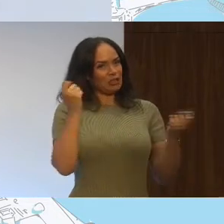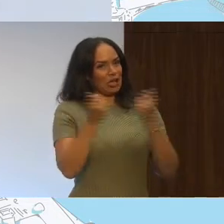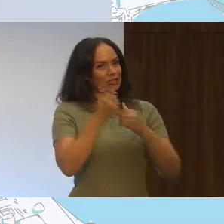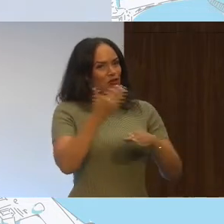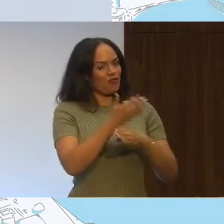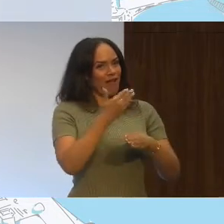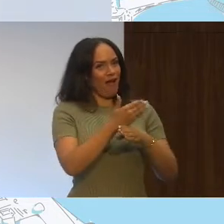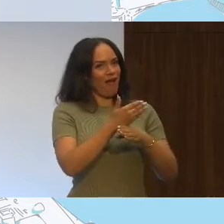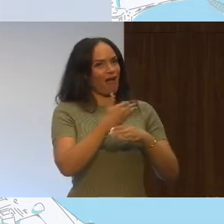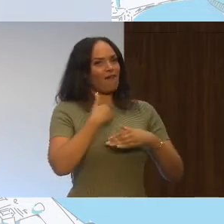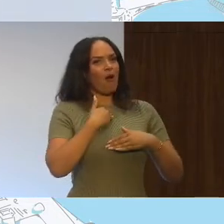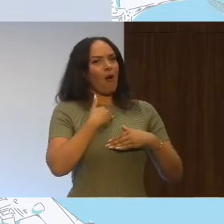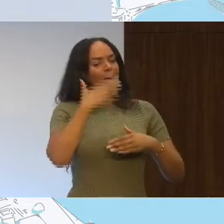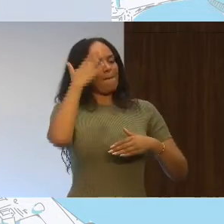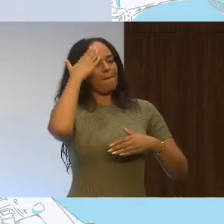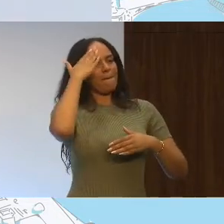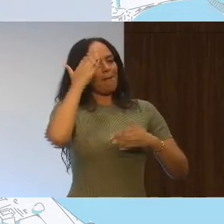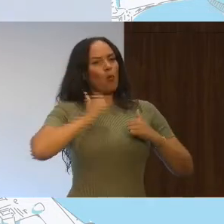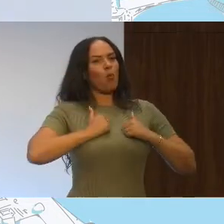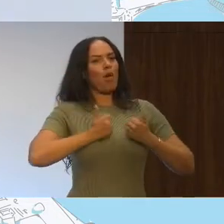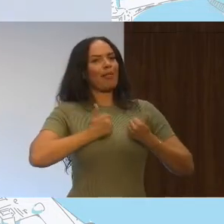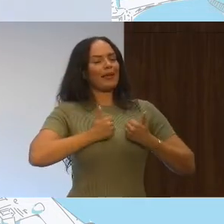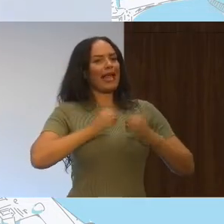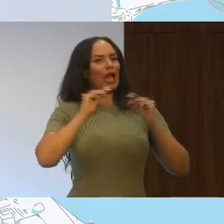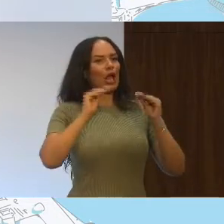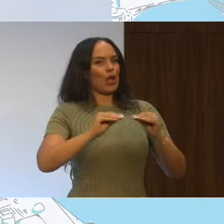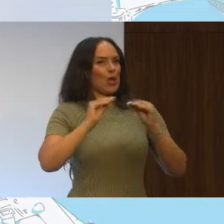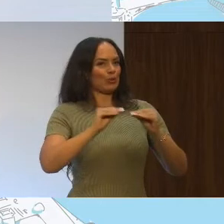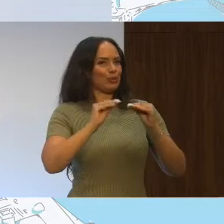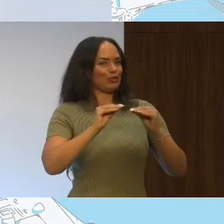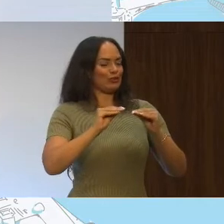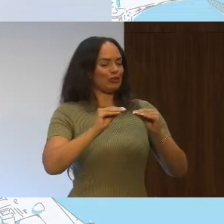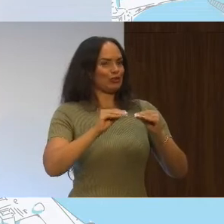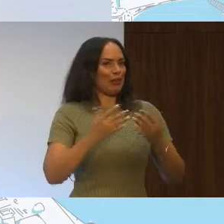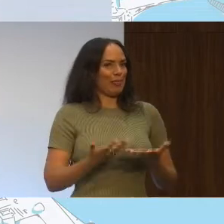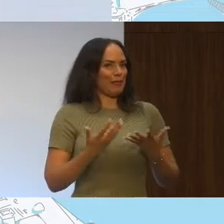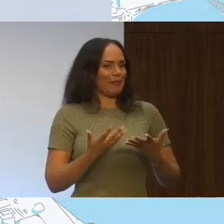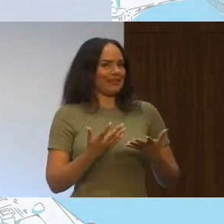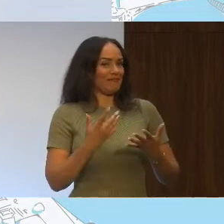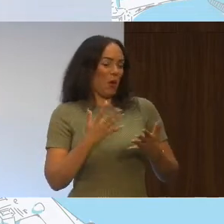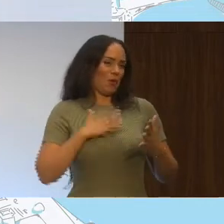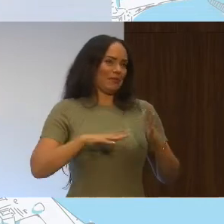I no longer carry my awful Muai Thai cocktail of medication, just two small